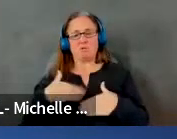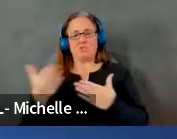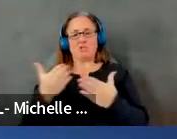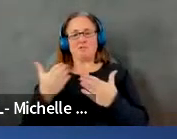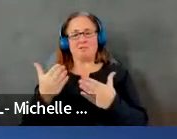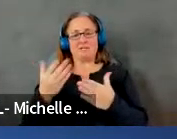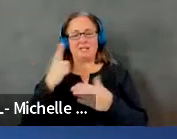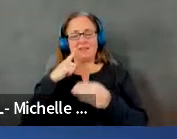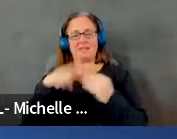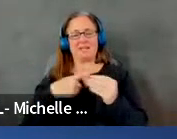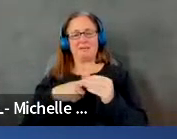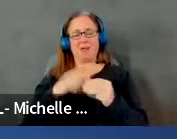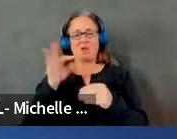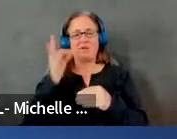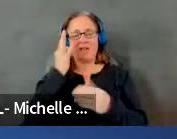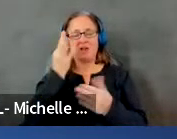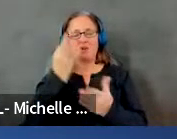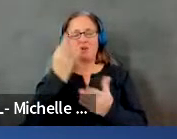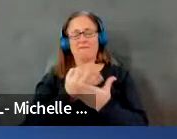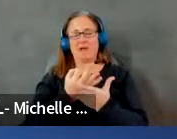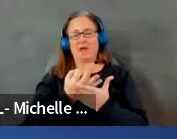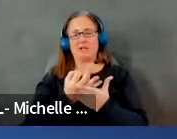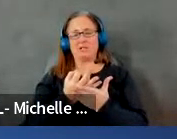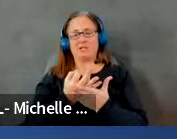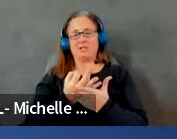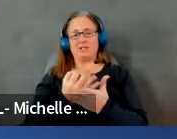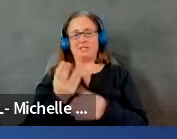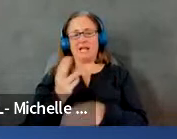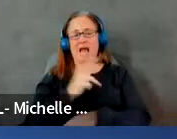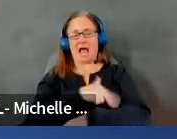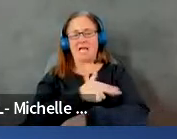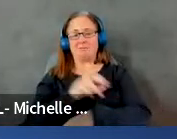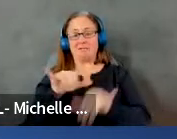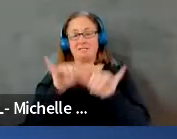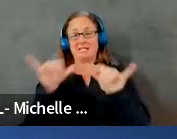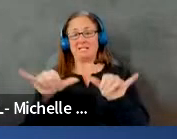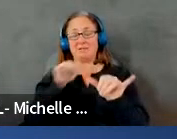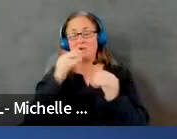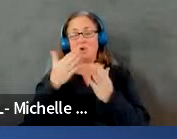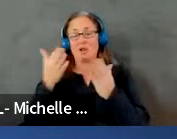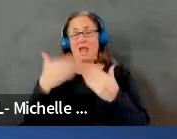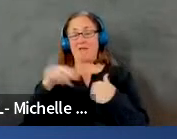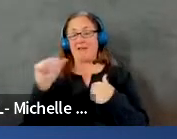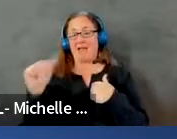federally funded hospital systems not implement AI health monitoring programs with the express